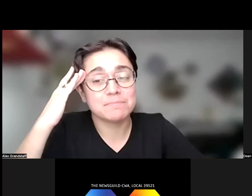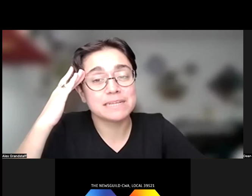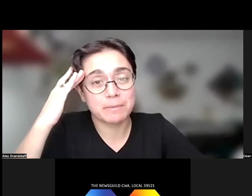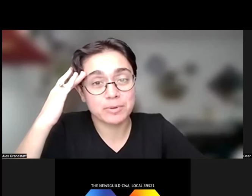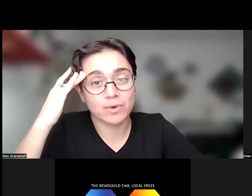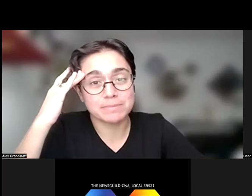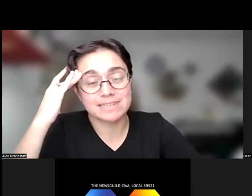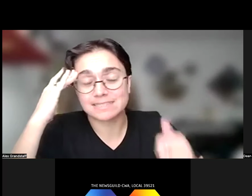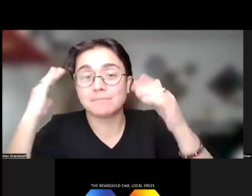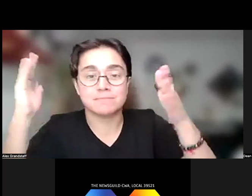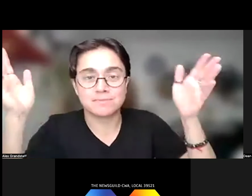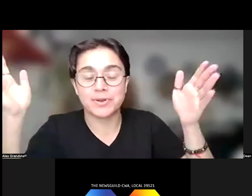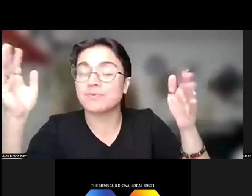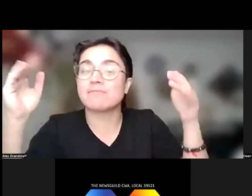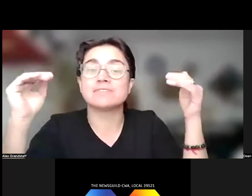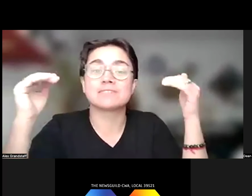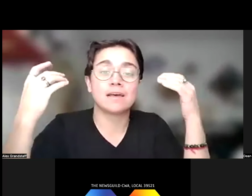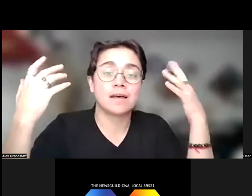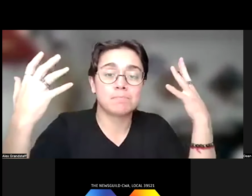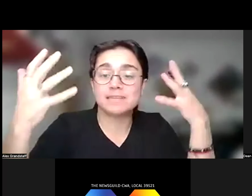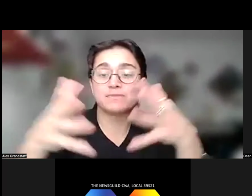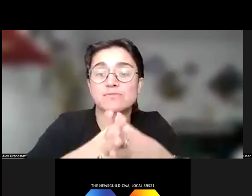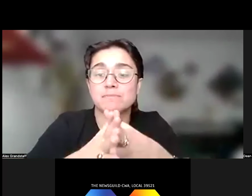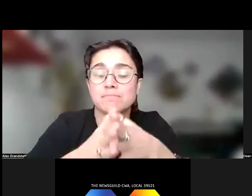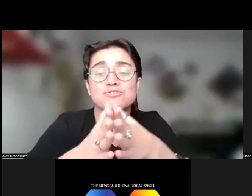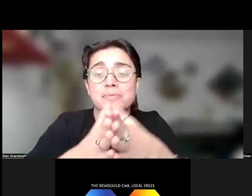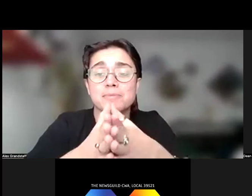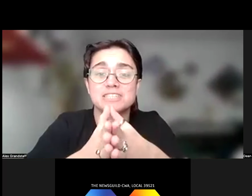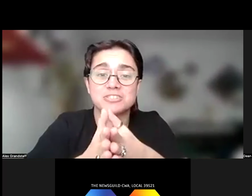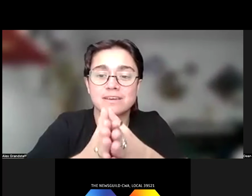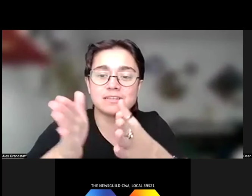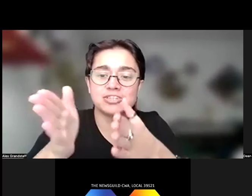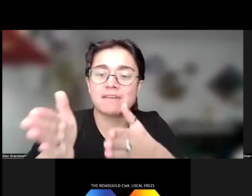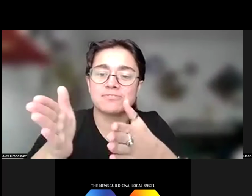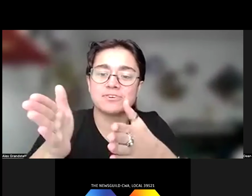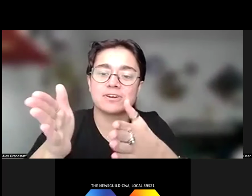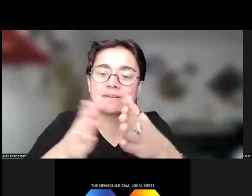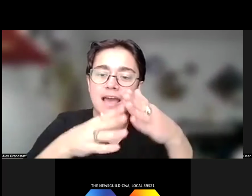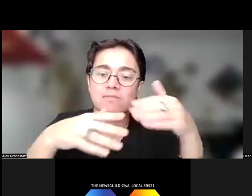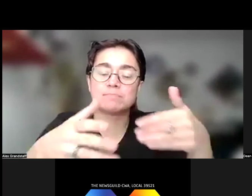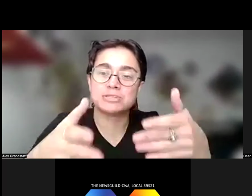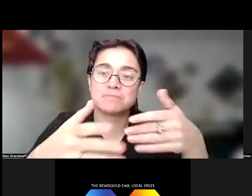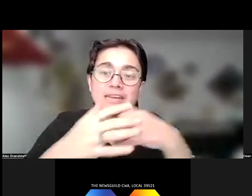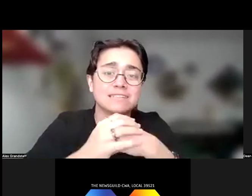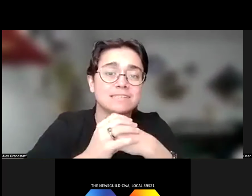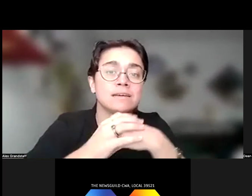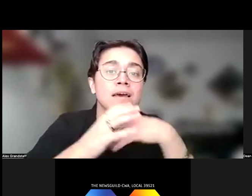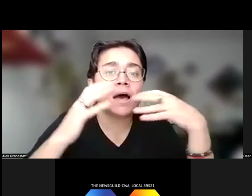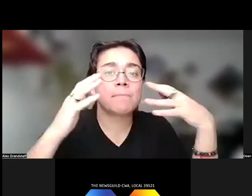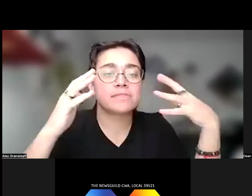if my teammates remember the websites